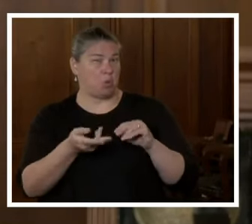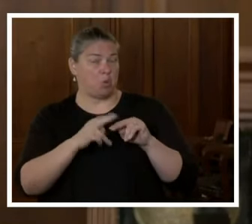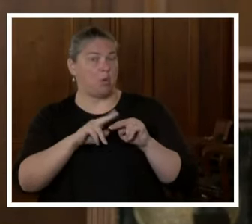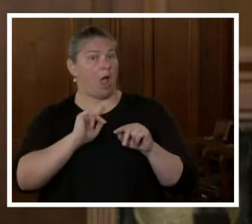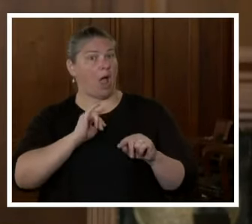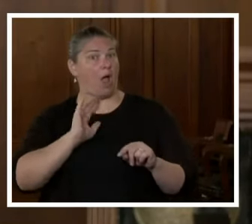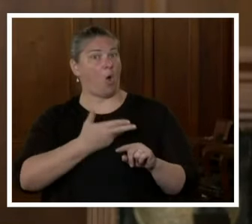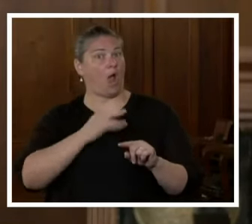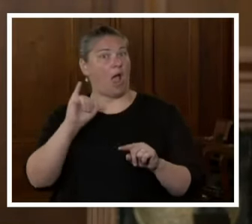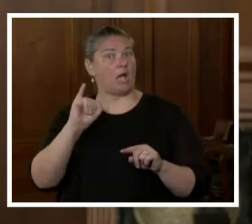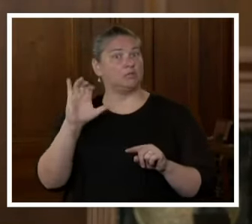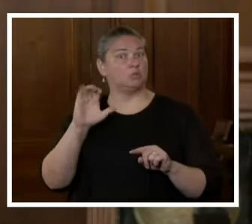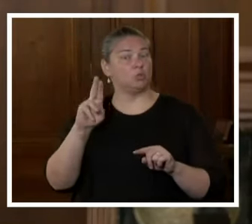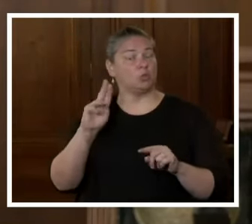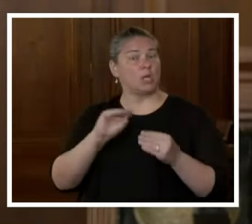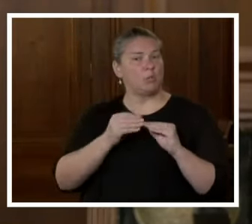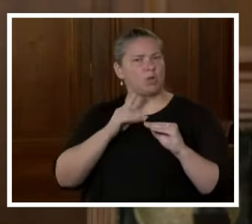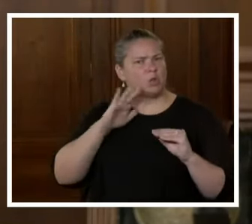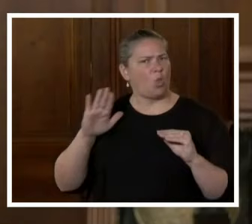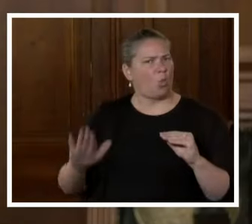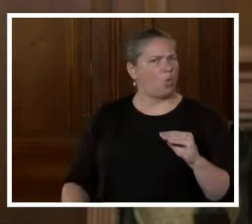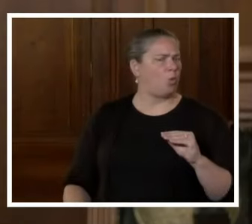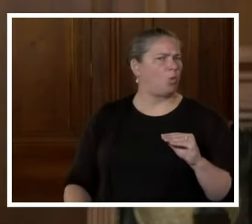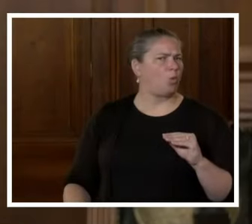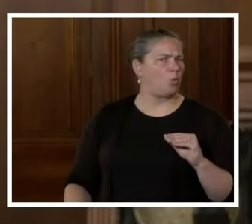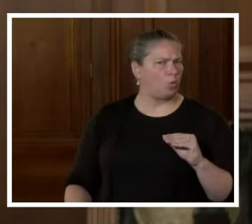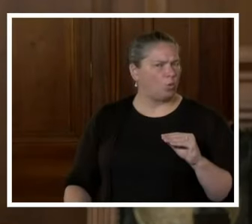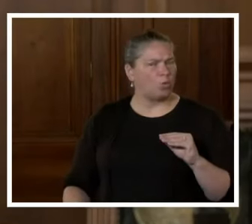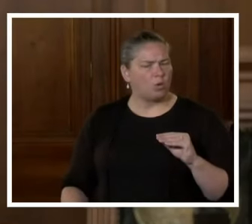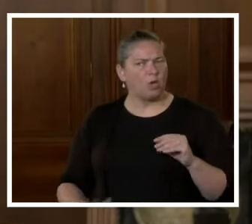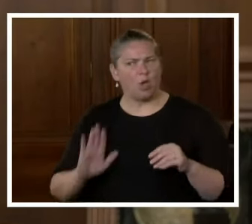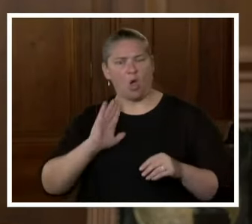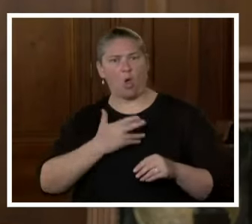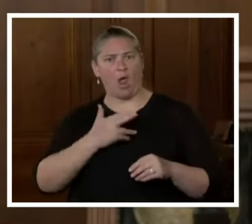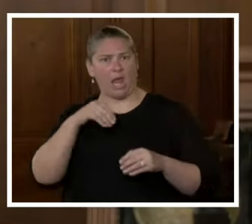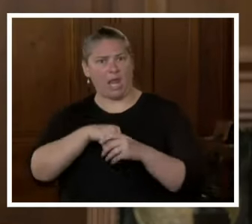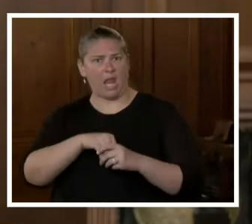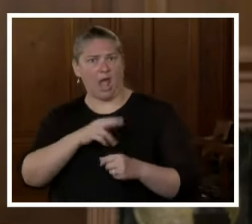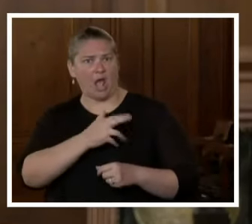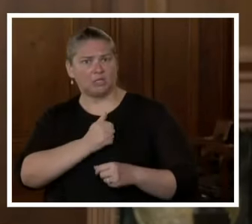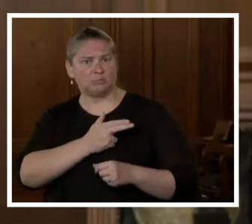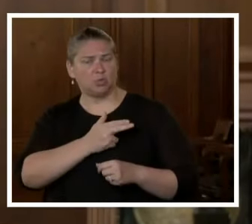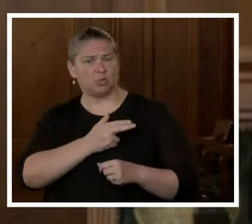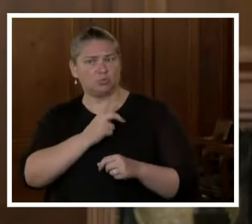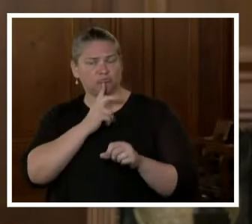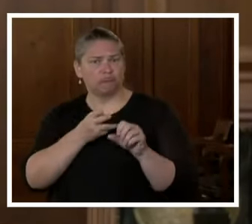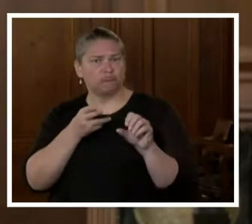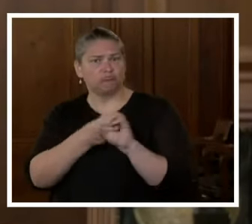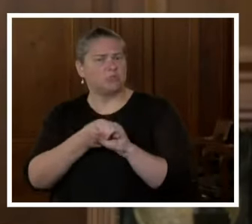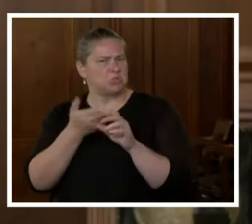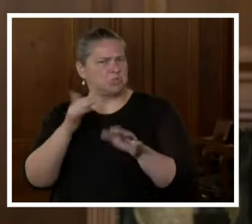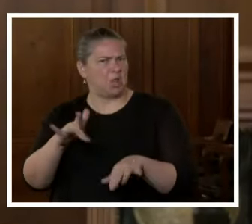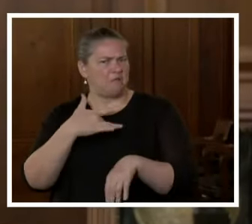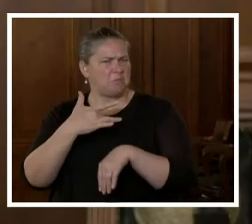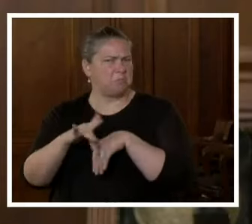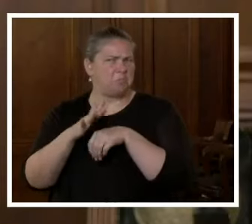IT WAS ALL WE HAD. WE WERE FIGHTING A VIRUS WITHOUT ANY OF THE TOOLS THAT YOU NEED TO DO IT.